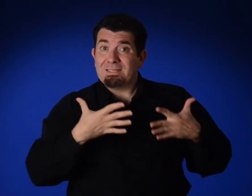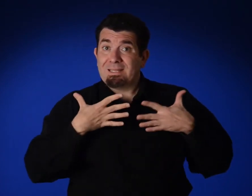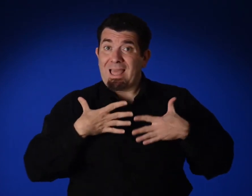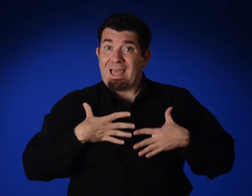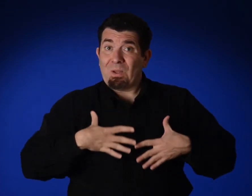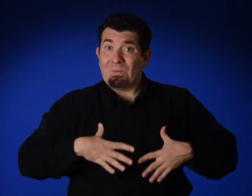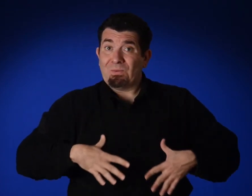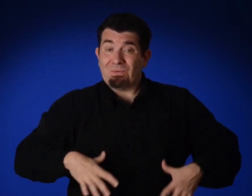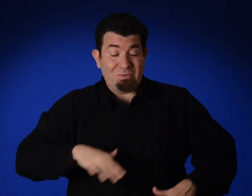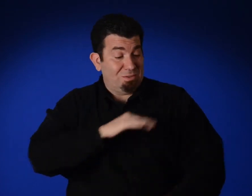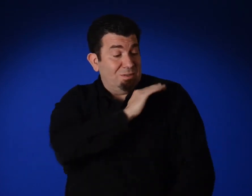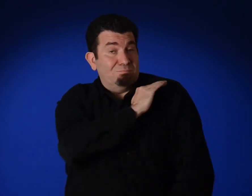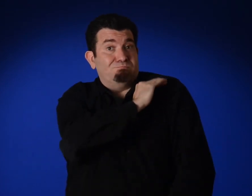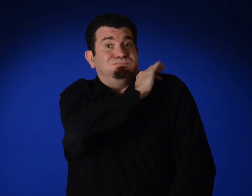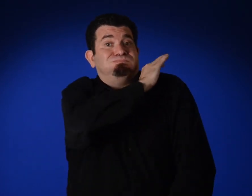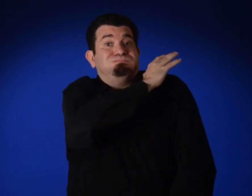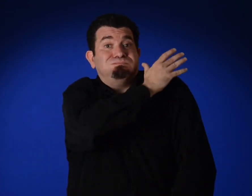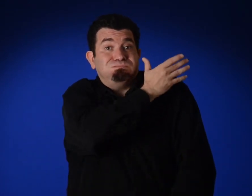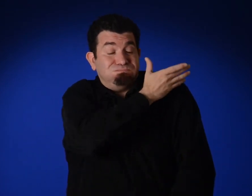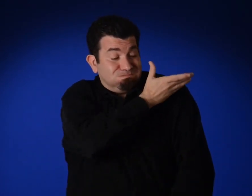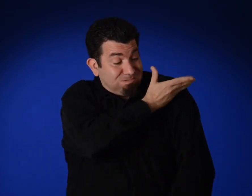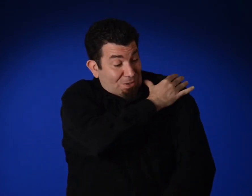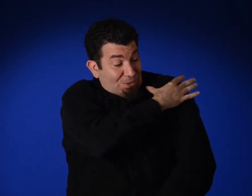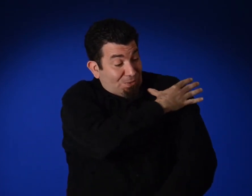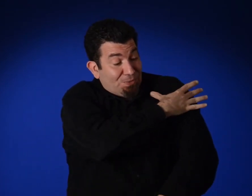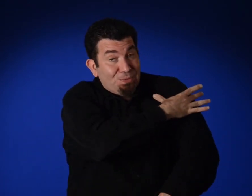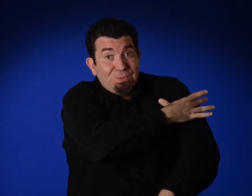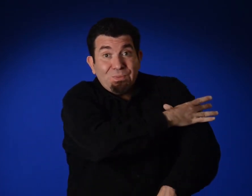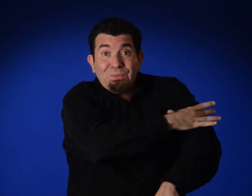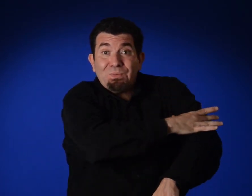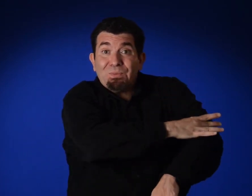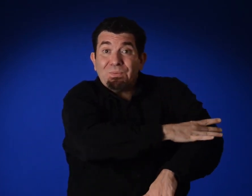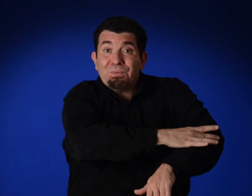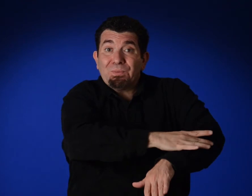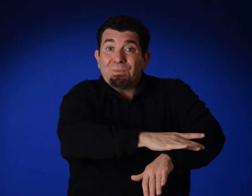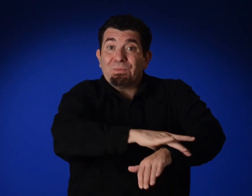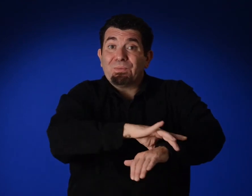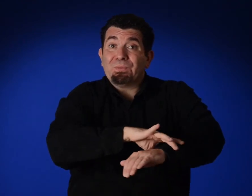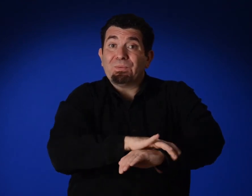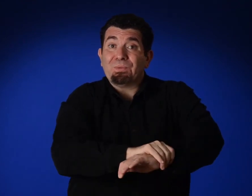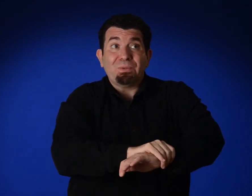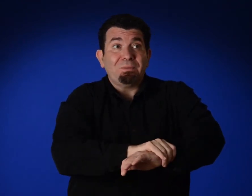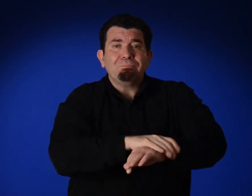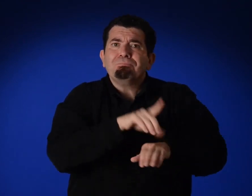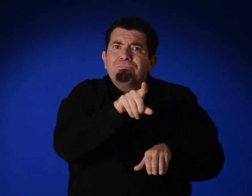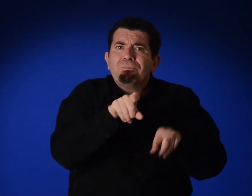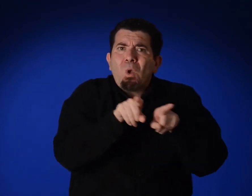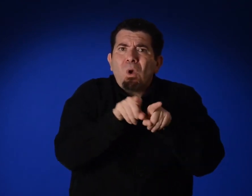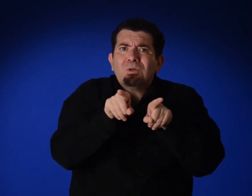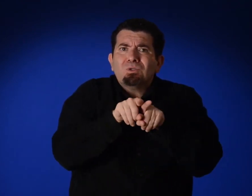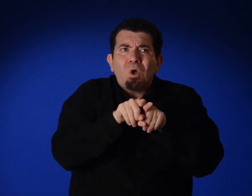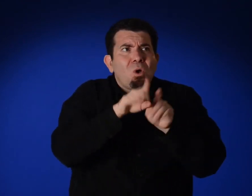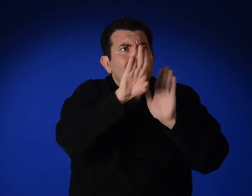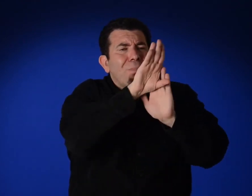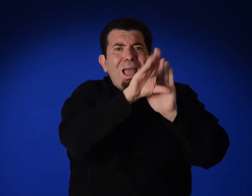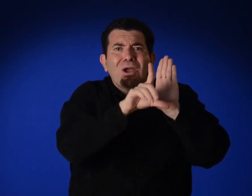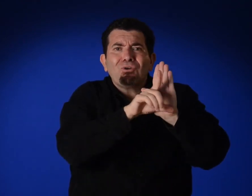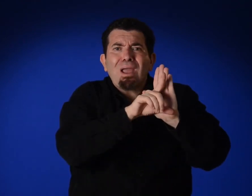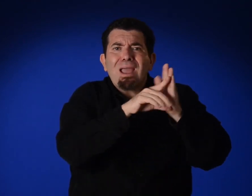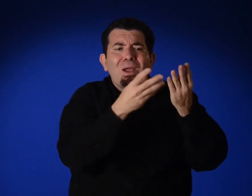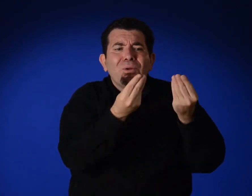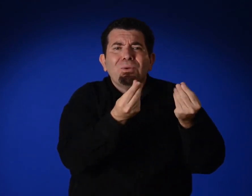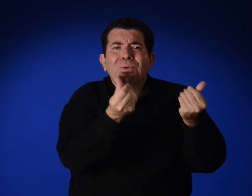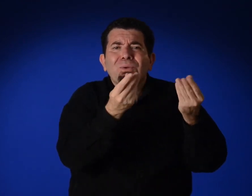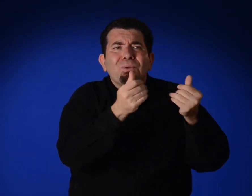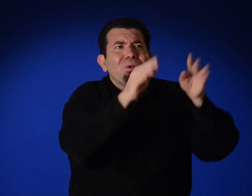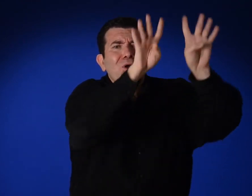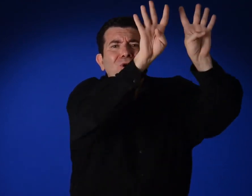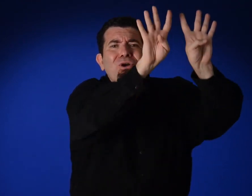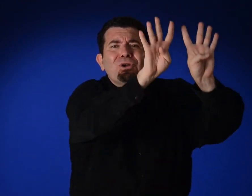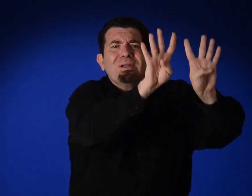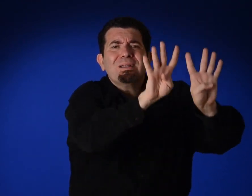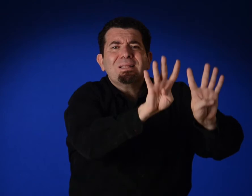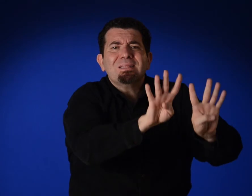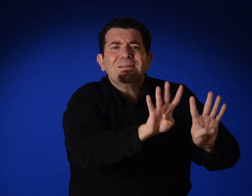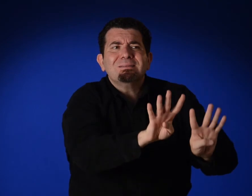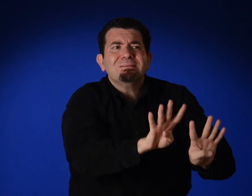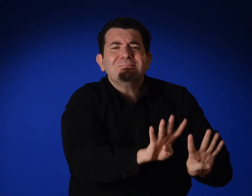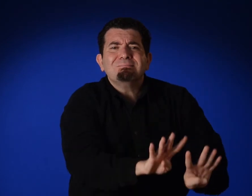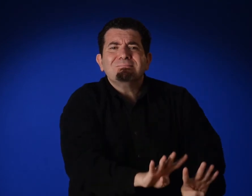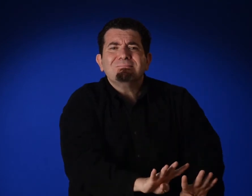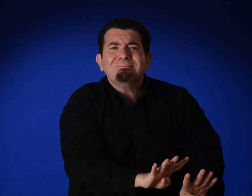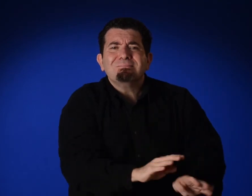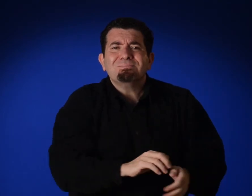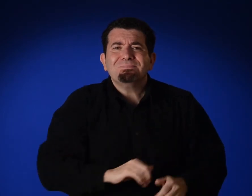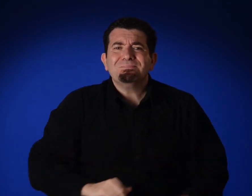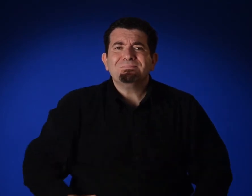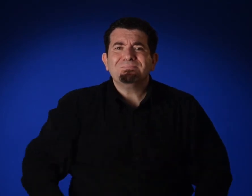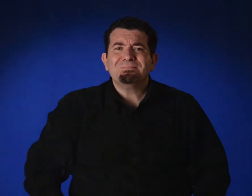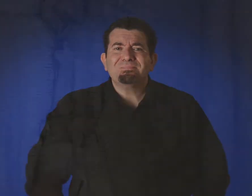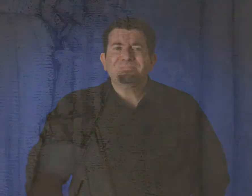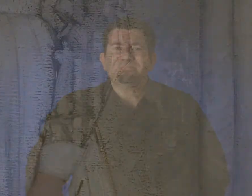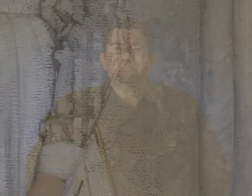First notice how the gown with puffed shoulders and fitted sleeves contrasts with the texture of the curtains in the background.